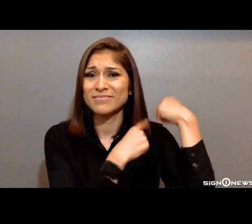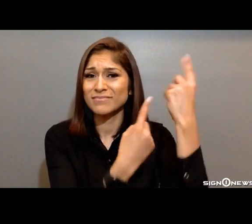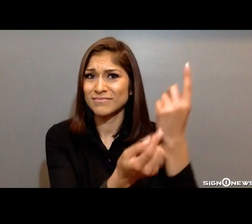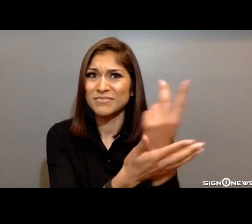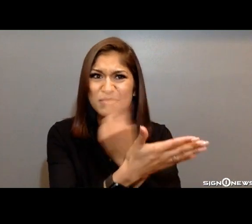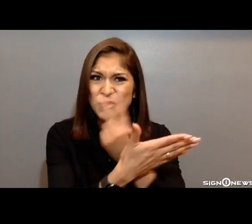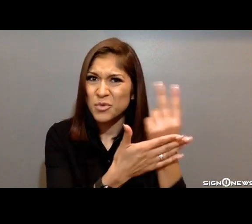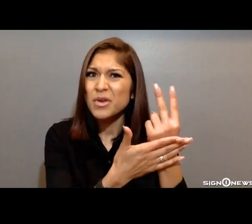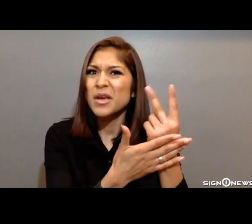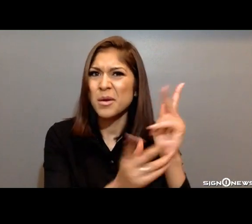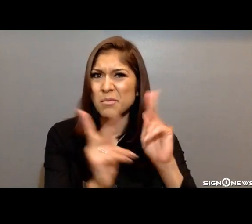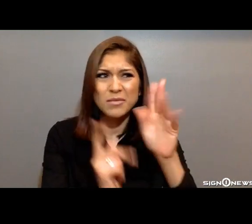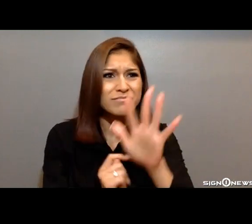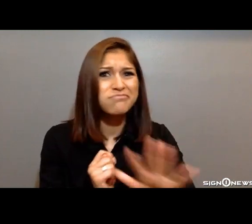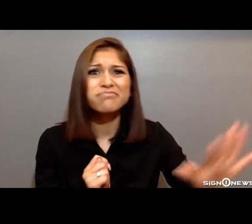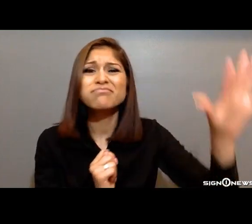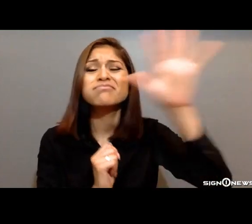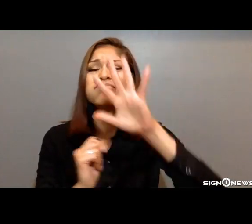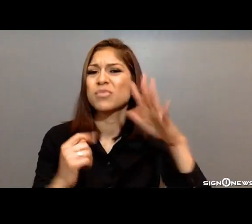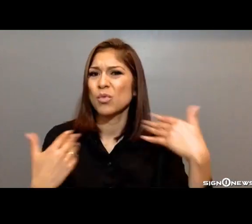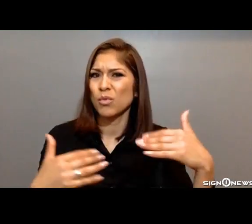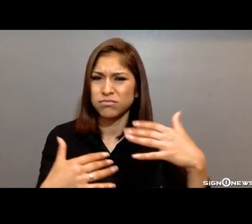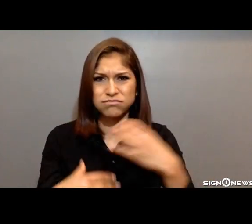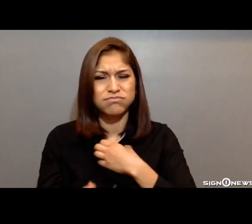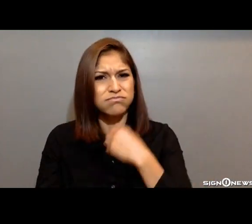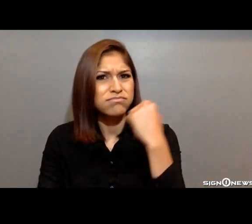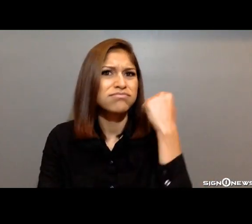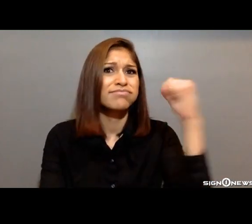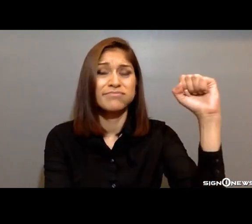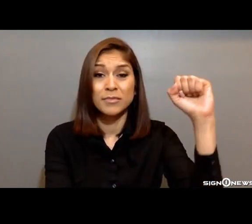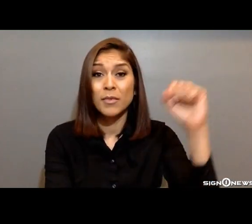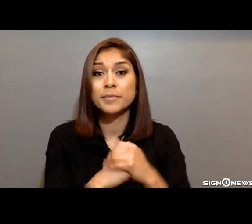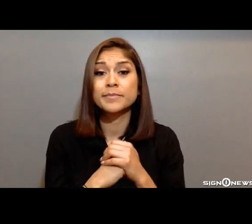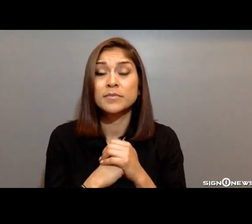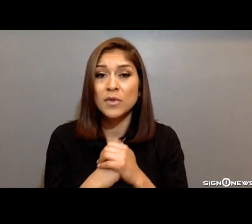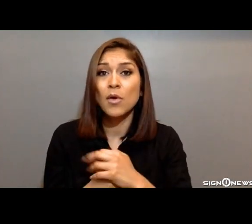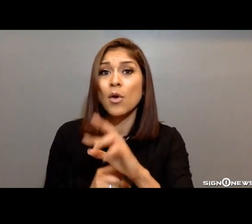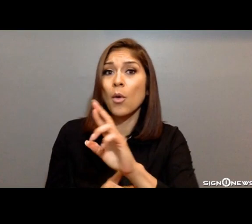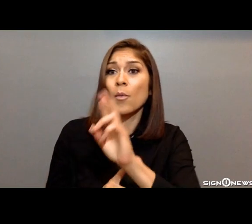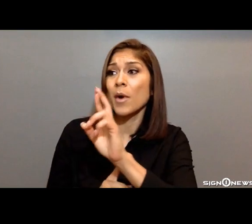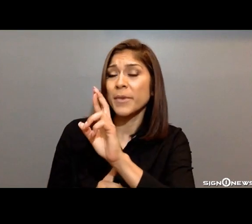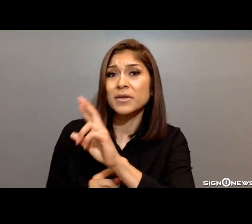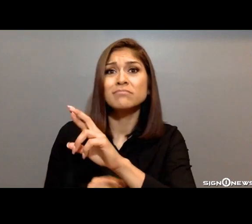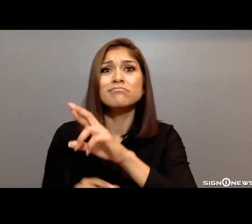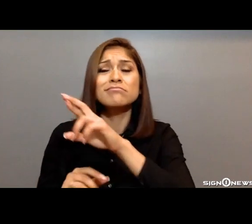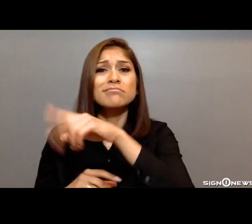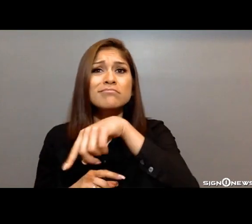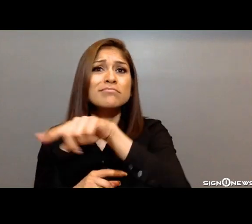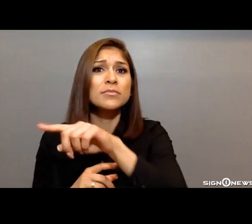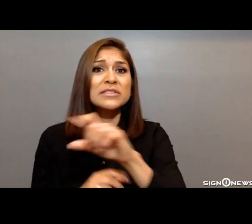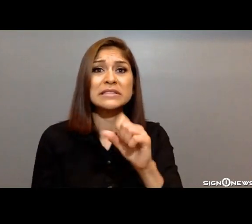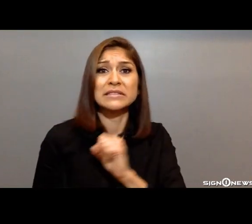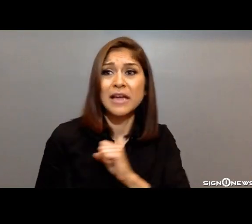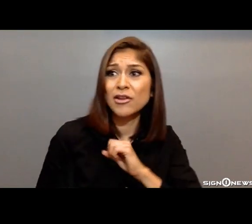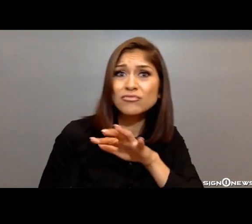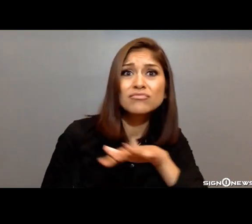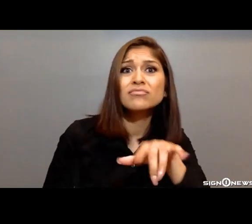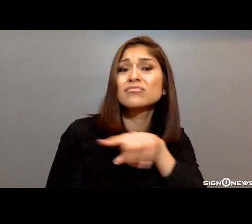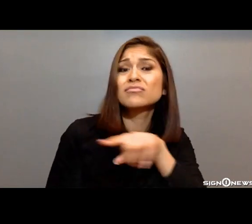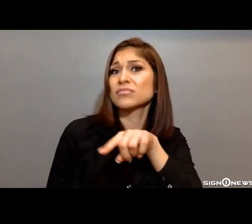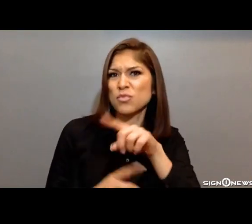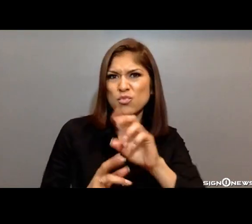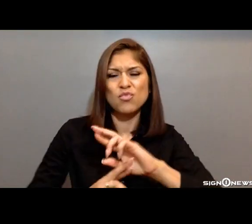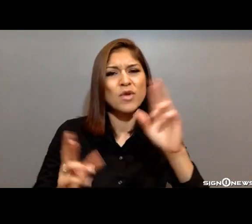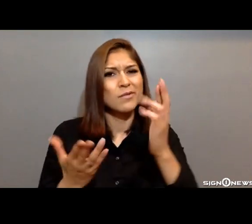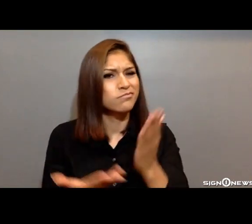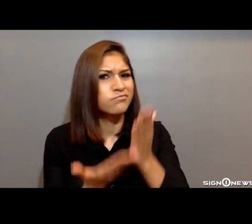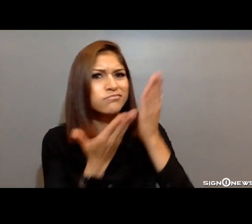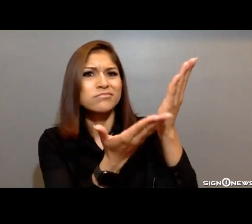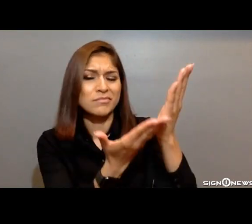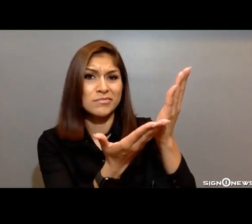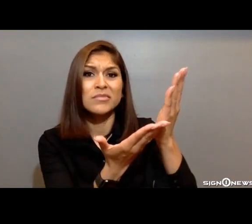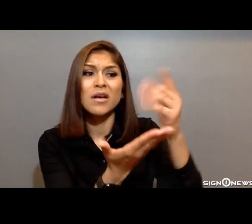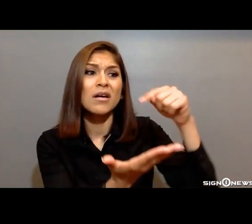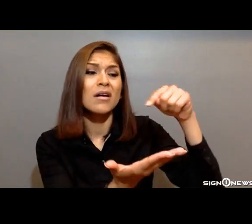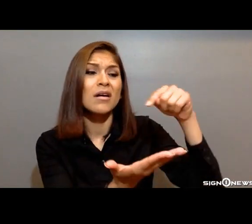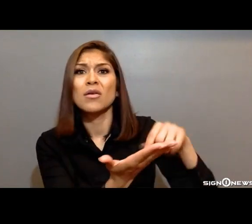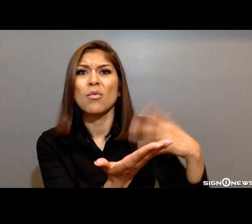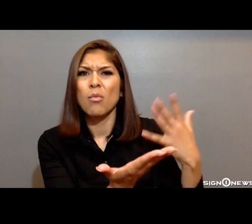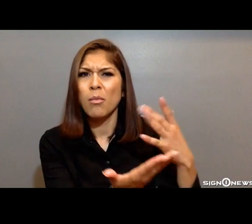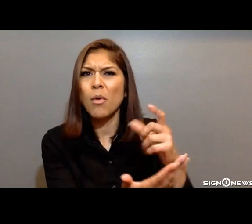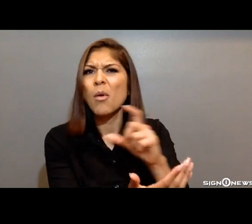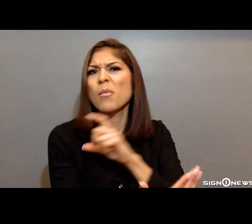After two weeks of widespread protesters, Republicans senators are preparing a proposal